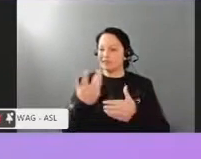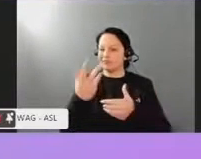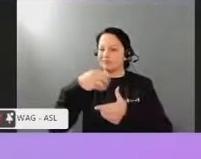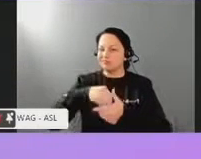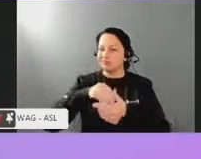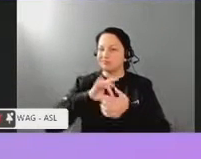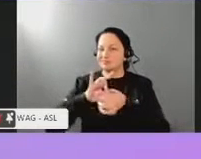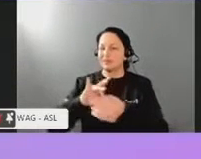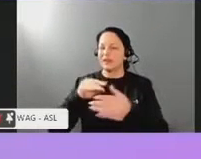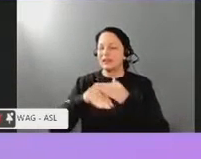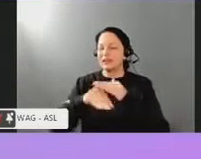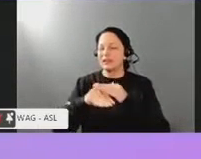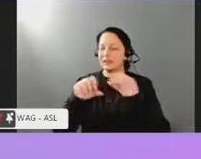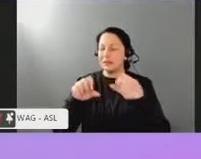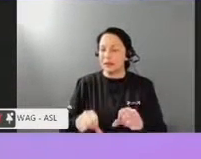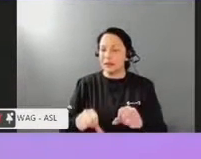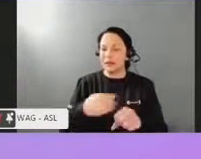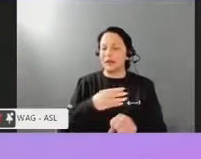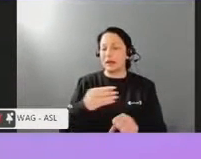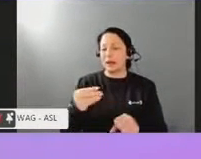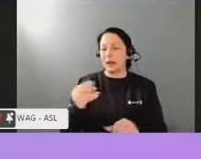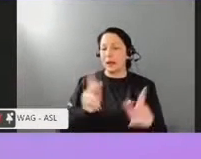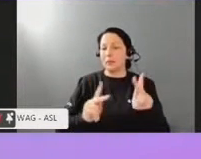you're probably recognized as a go to person for anything